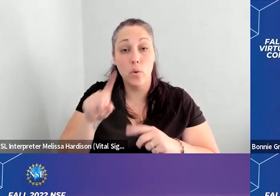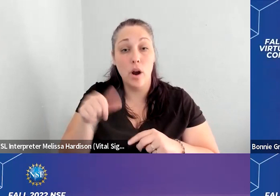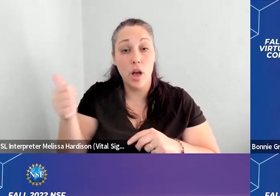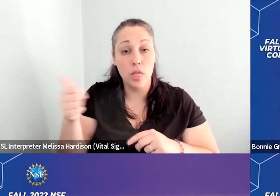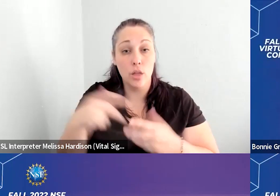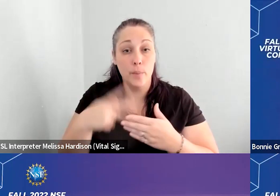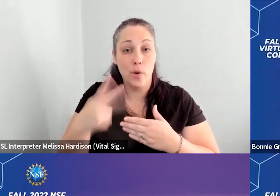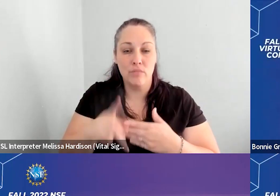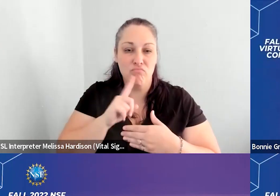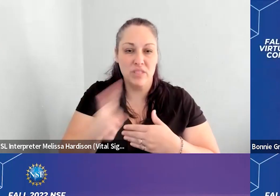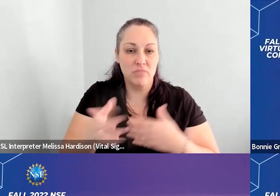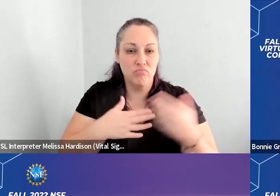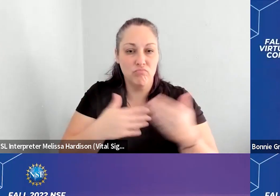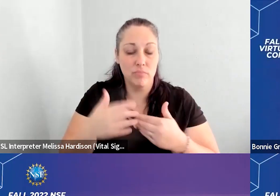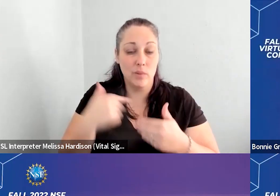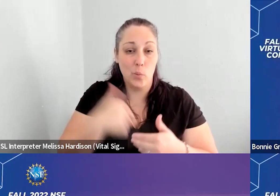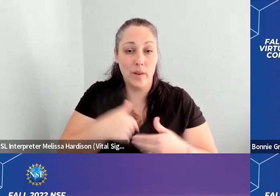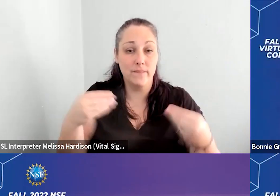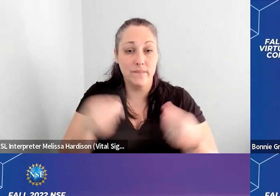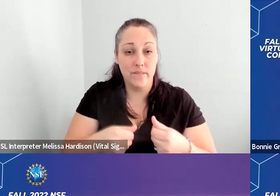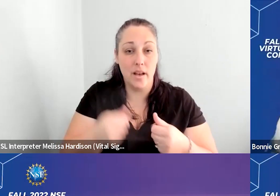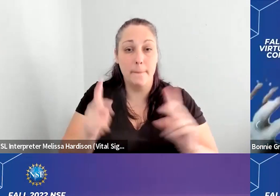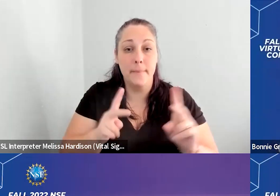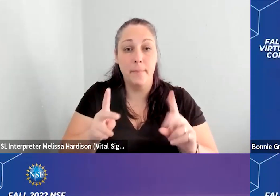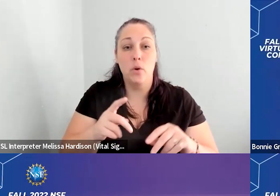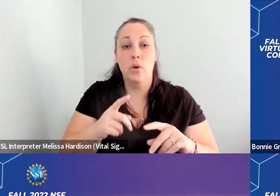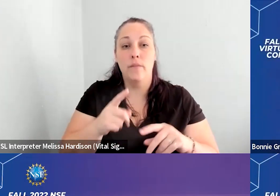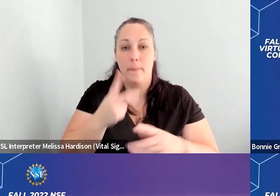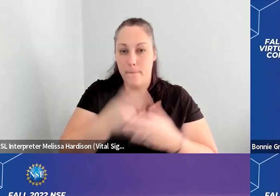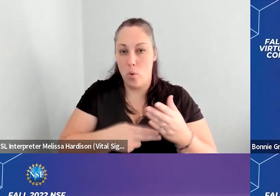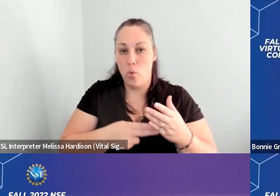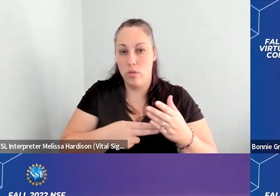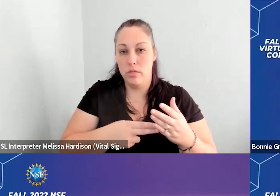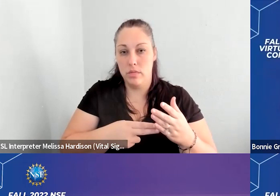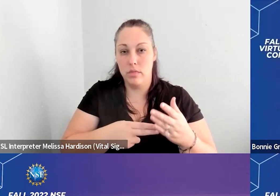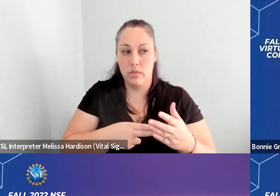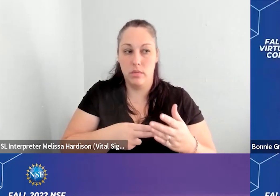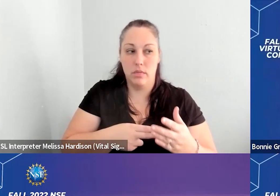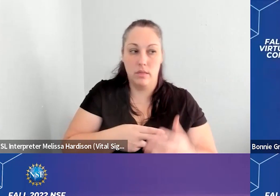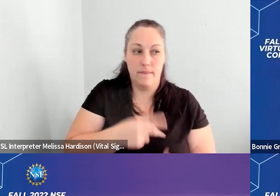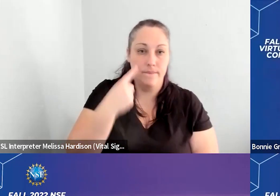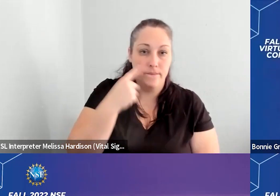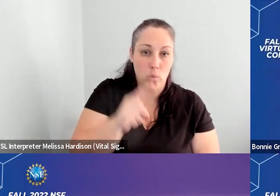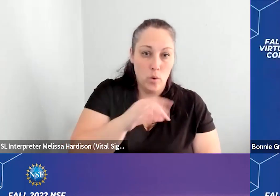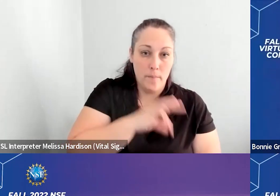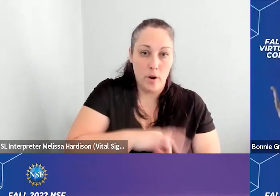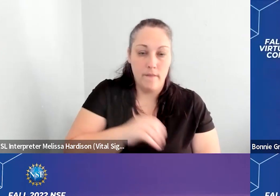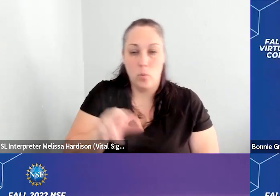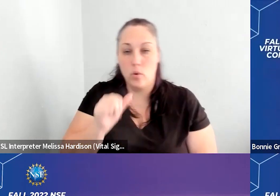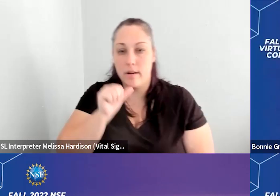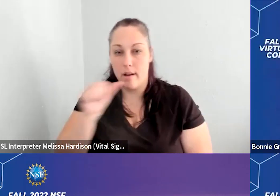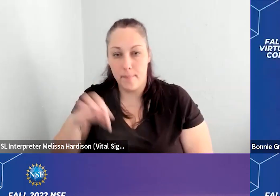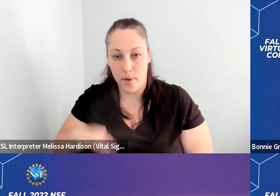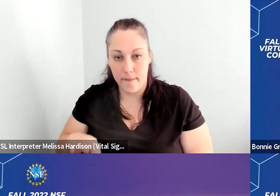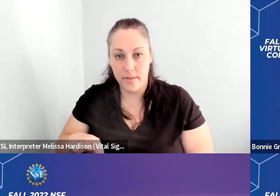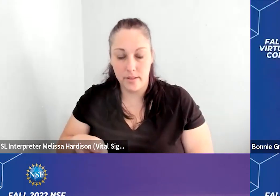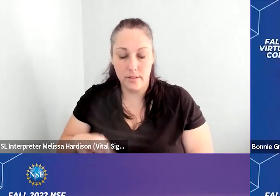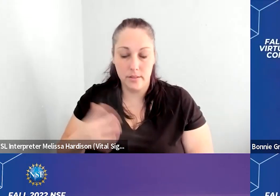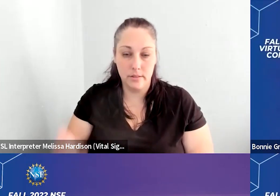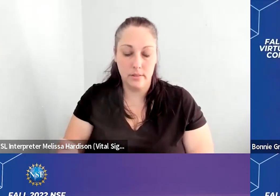from both non-profit organizations, for-profit institutions of higher ed, on and on and on.